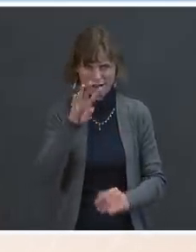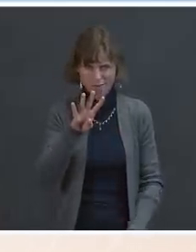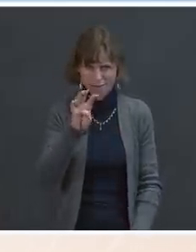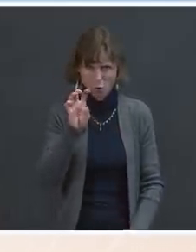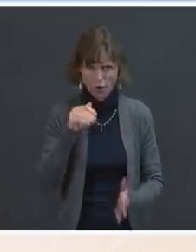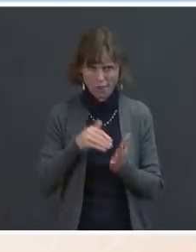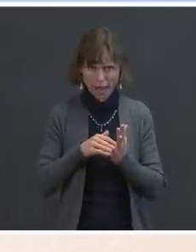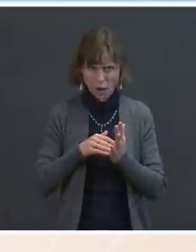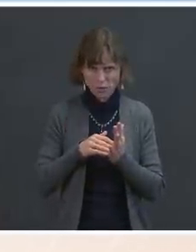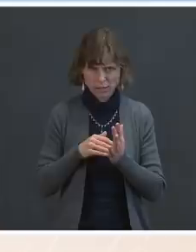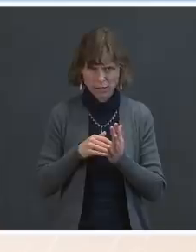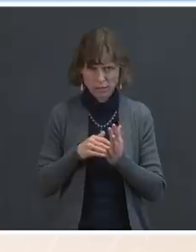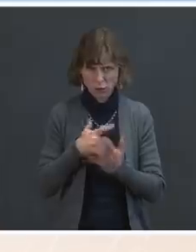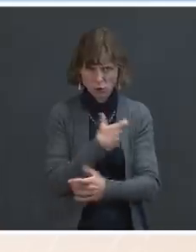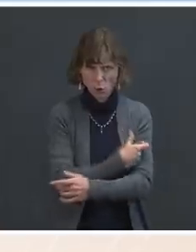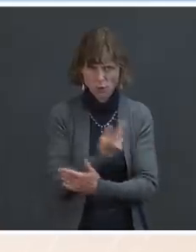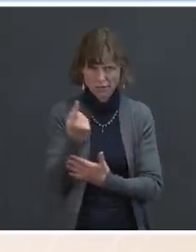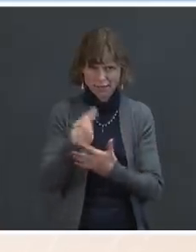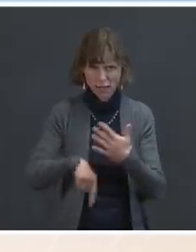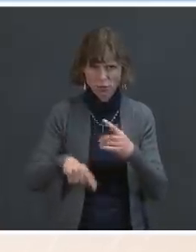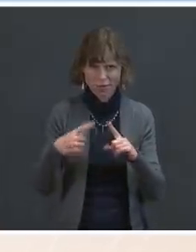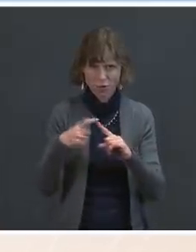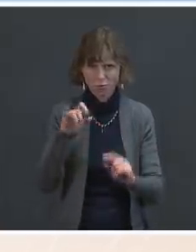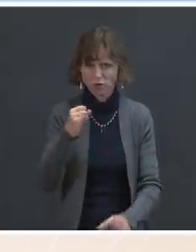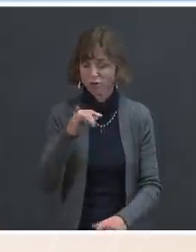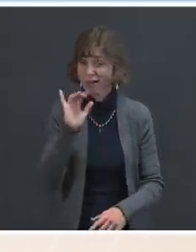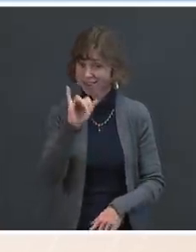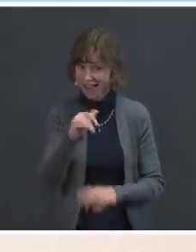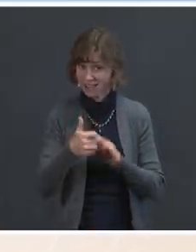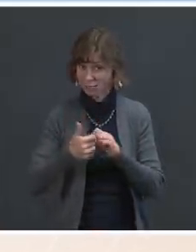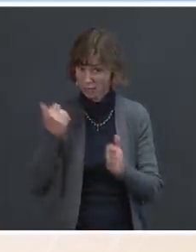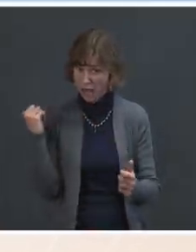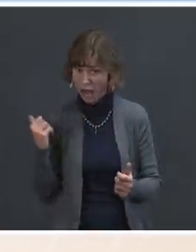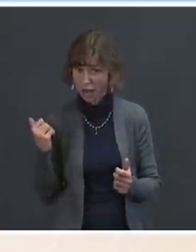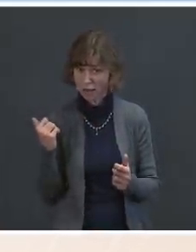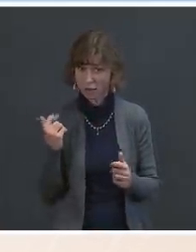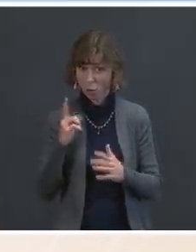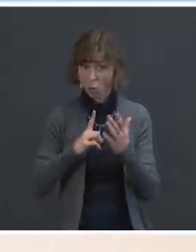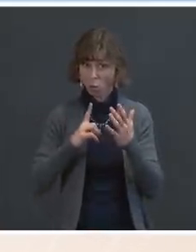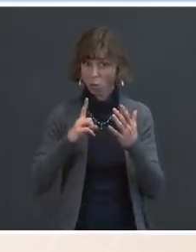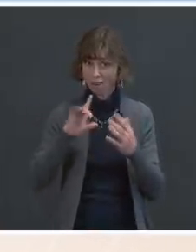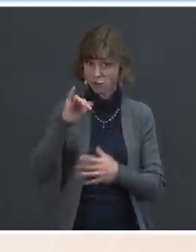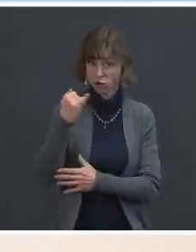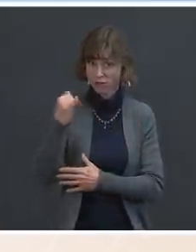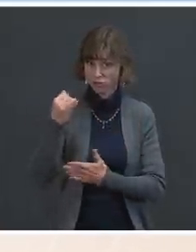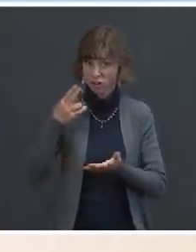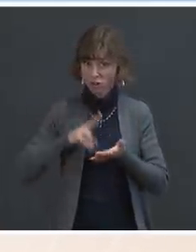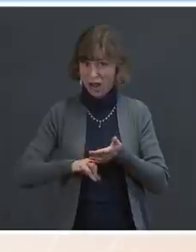Johnson vaccine next week. That is far behind what the Johnson & Johnson contract with the federal government that they were supposed to have ready